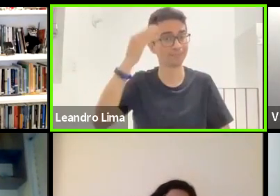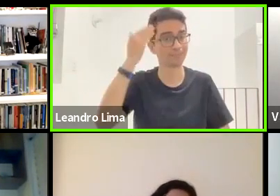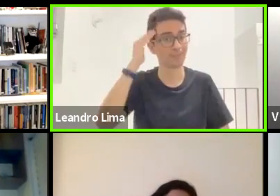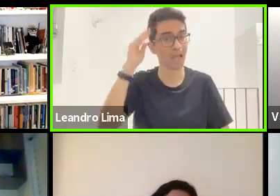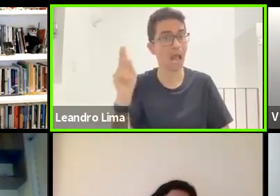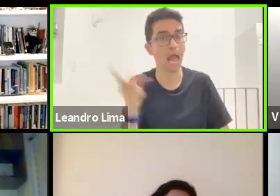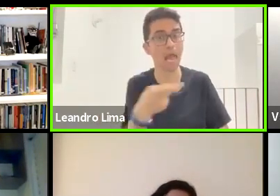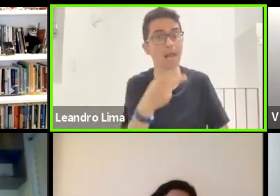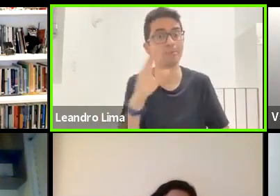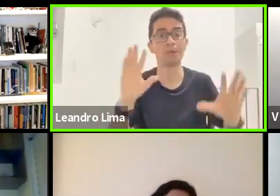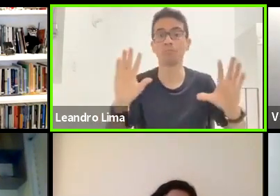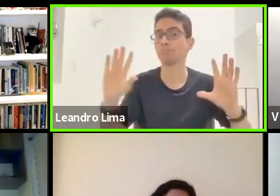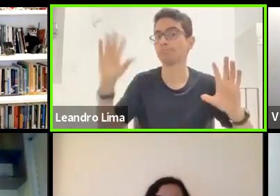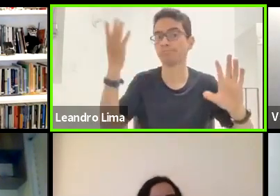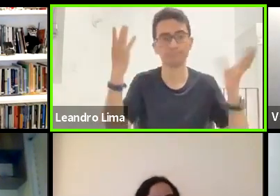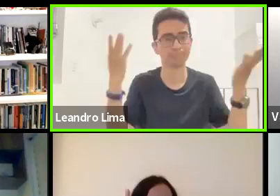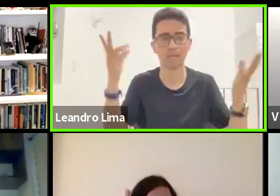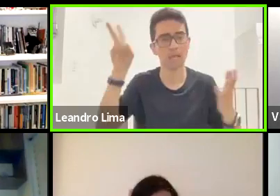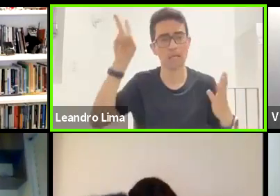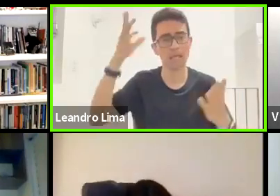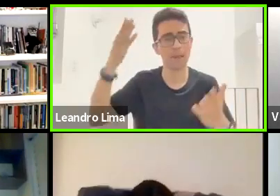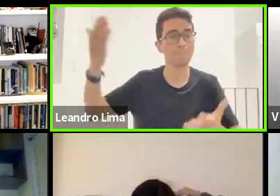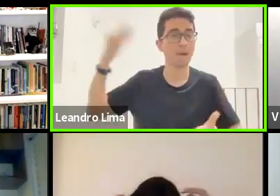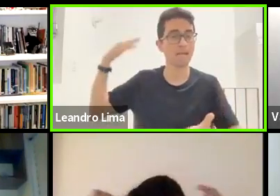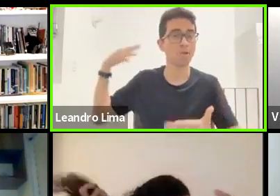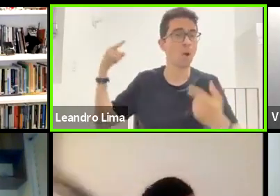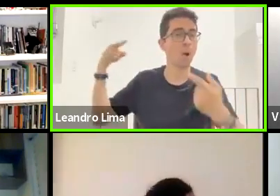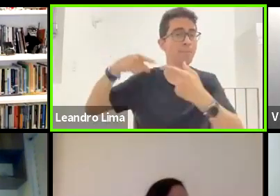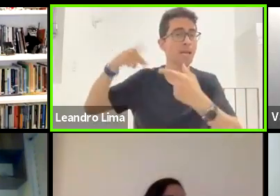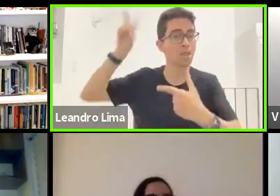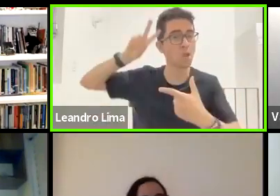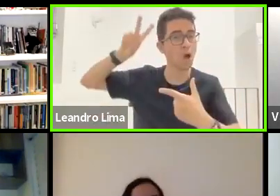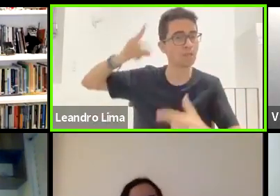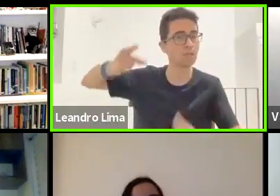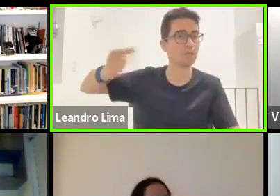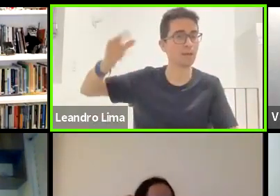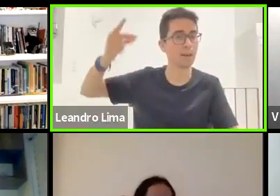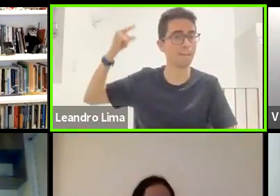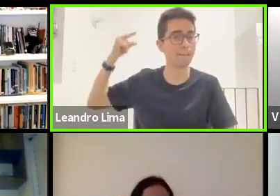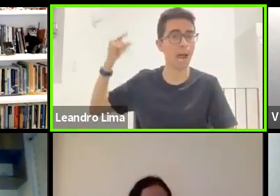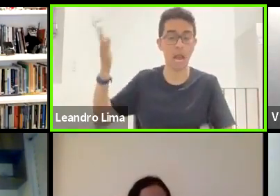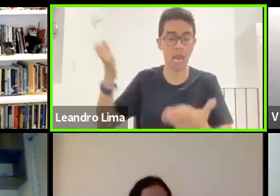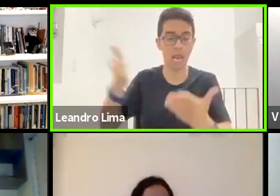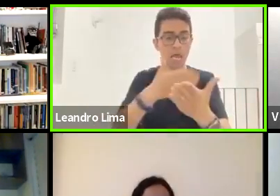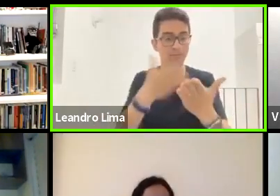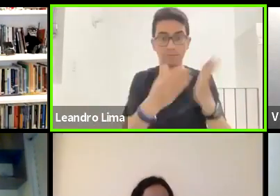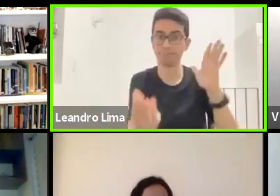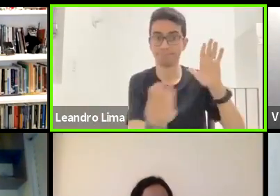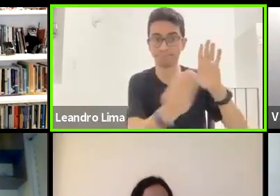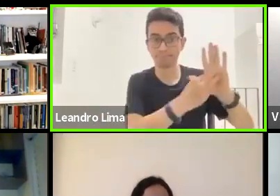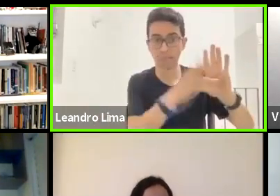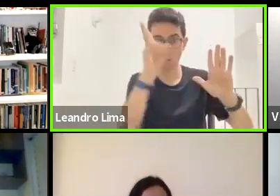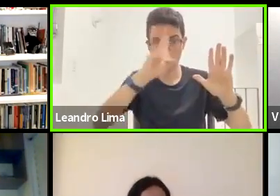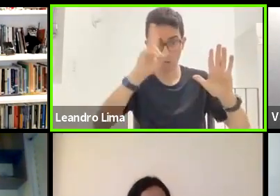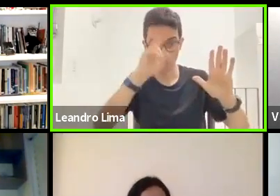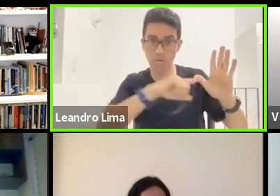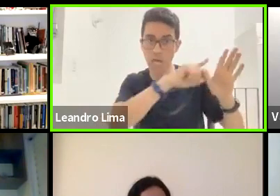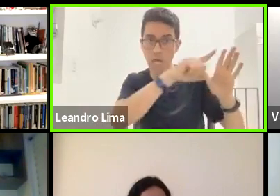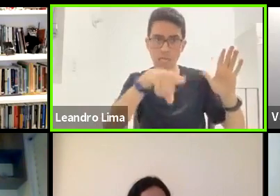historical mistakes in. there that edit boots or that edit boots or history text that edit boots or history text, I mean the textbooks or history. books books, or even